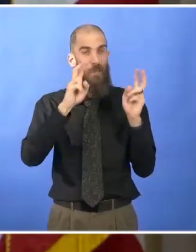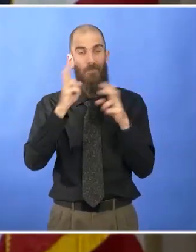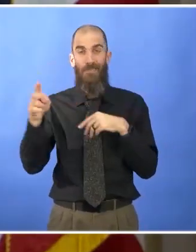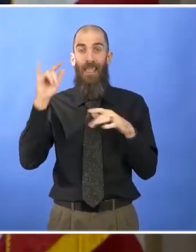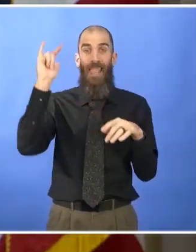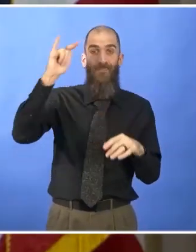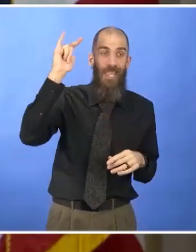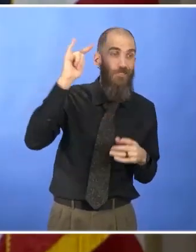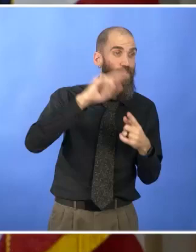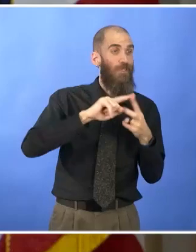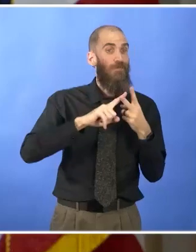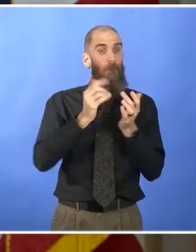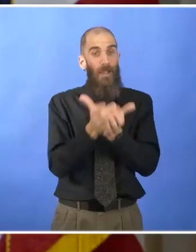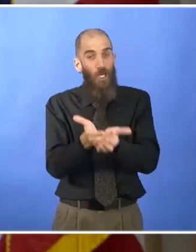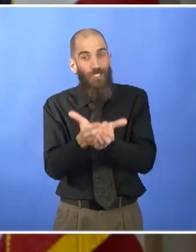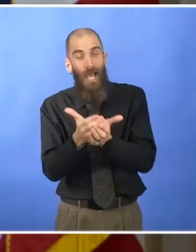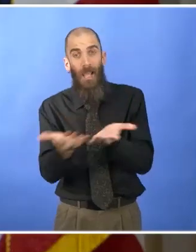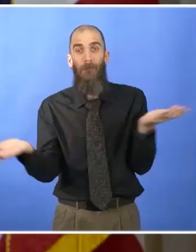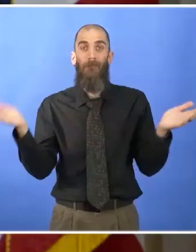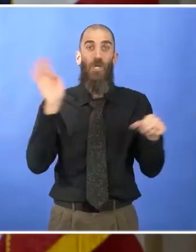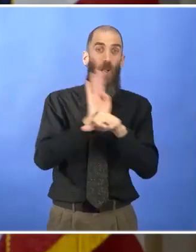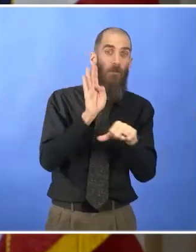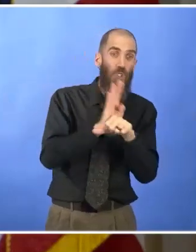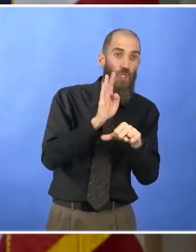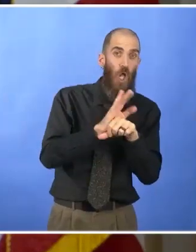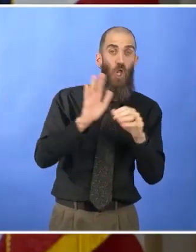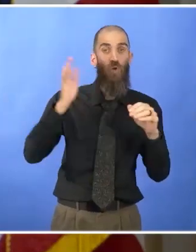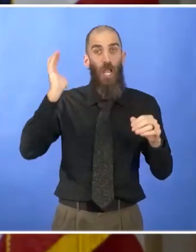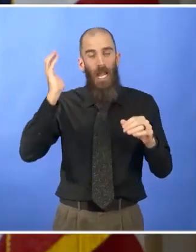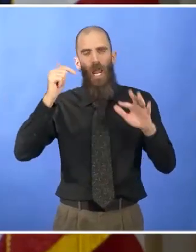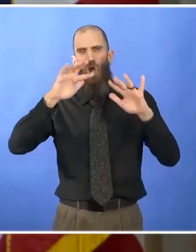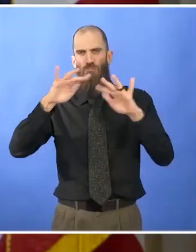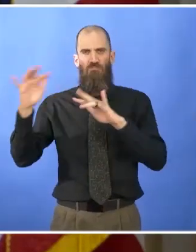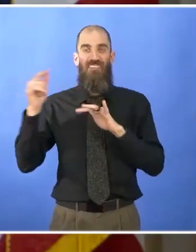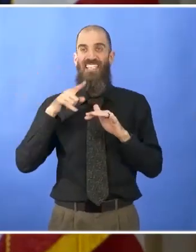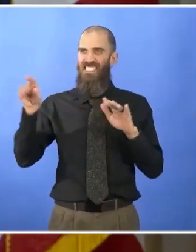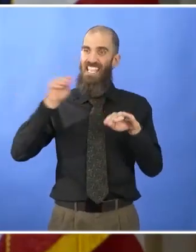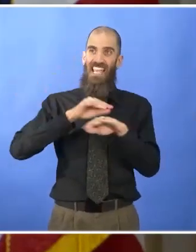HE HAS INTEREST THAT HE HAS INFLUENCED HOW WE COMMUNICATE FROM THE SKIES TO THE OCEANS, TO THE PHONES IN OUR POCKETS.